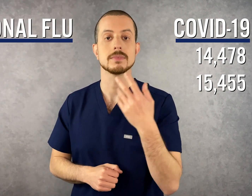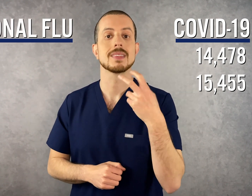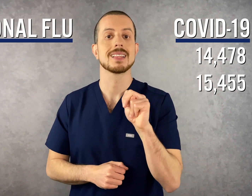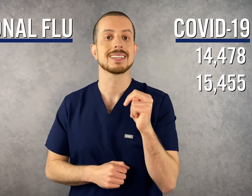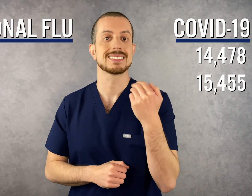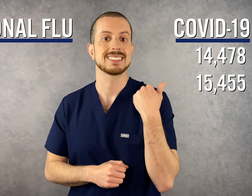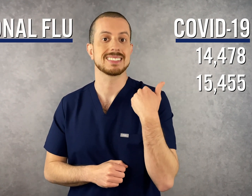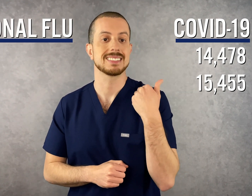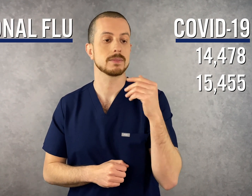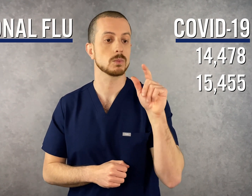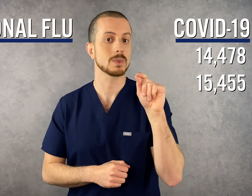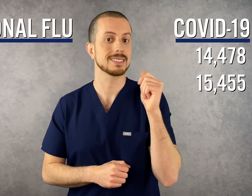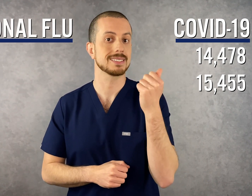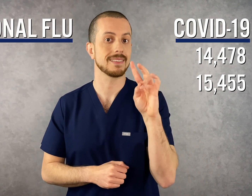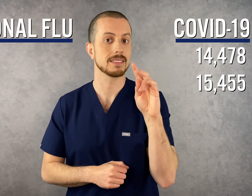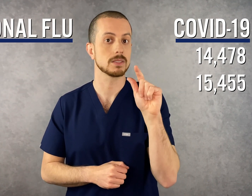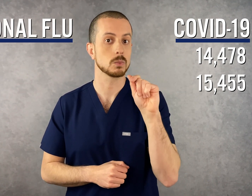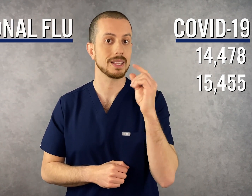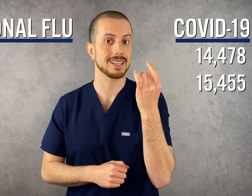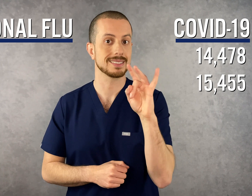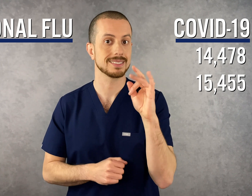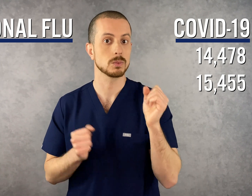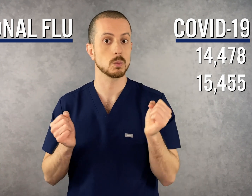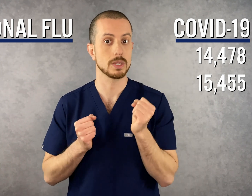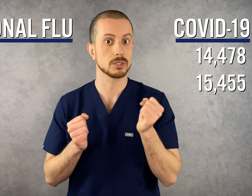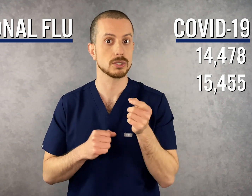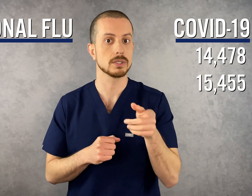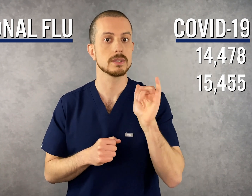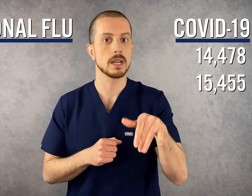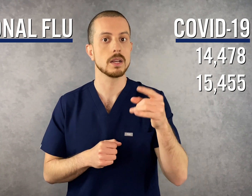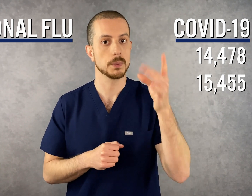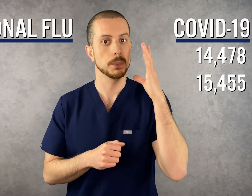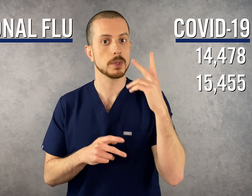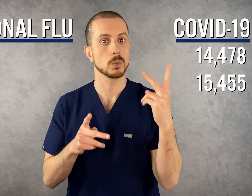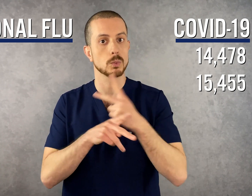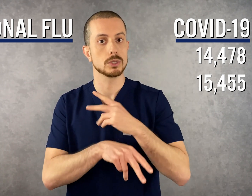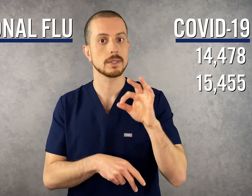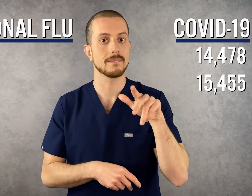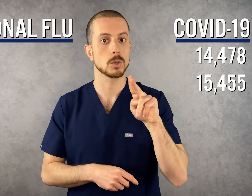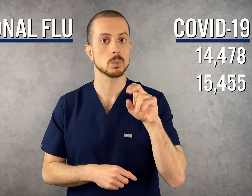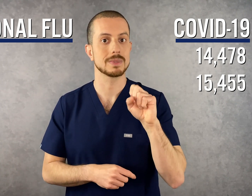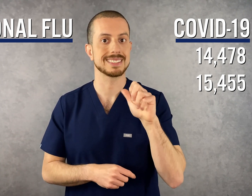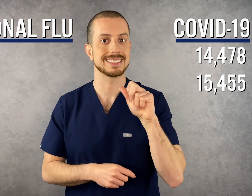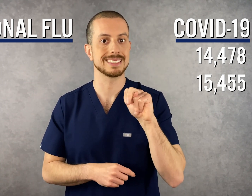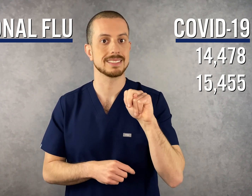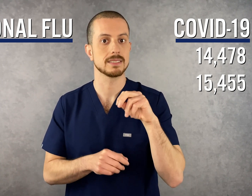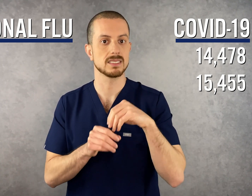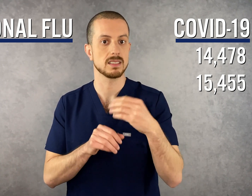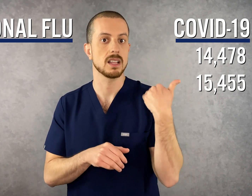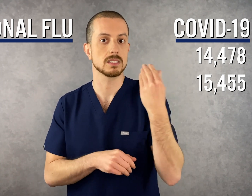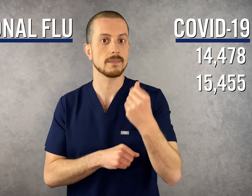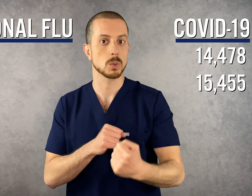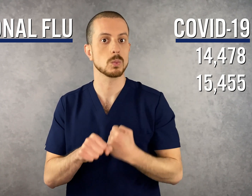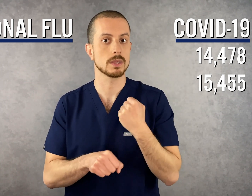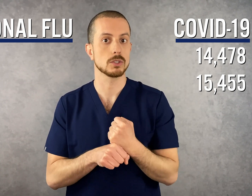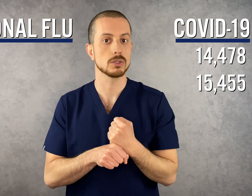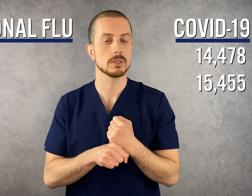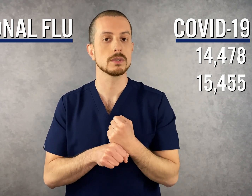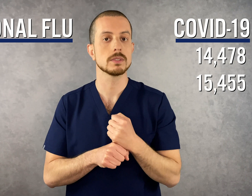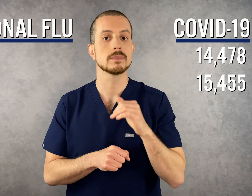The winter of 2017-2018 saw the worst flu season compared to the last few years.